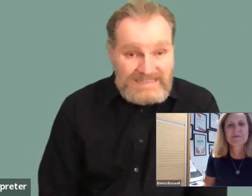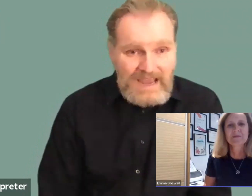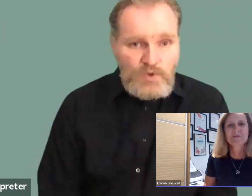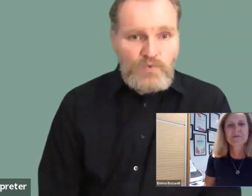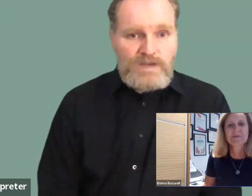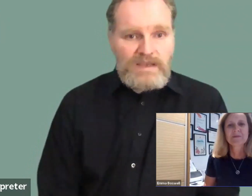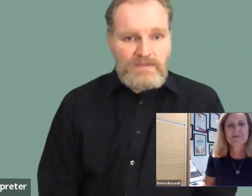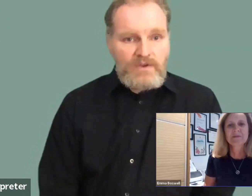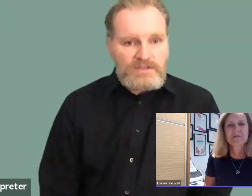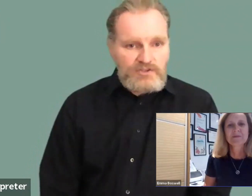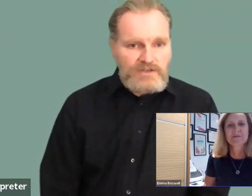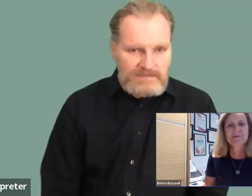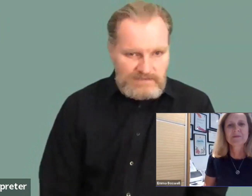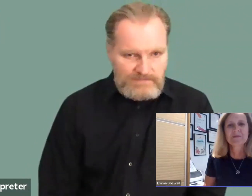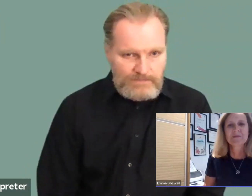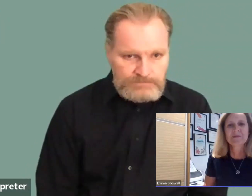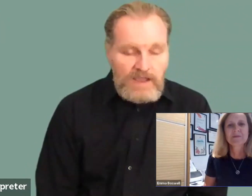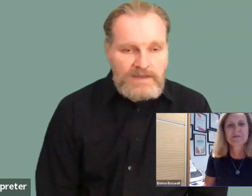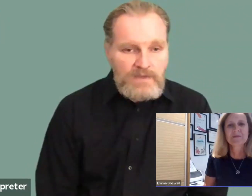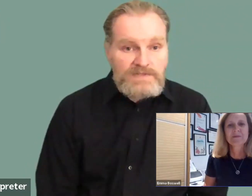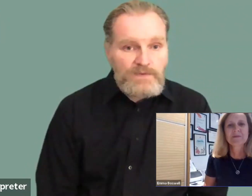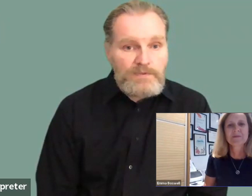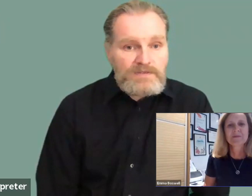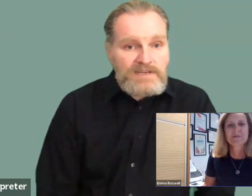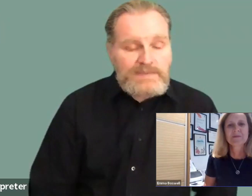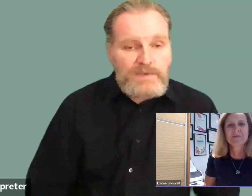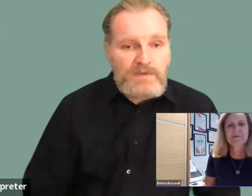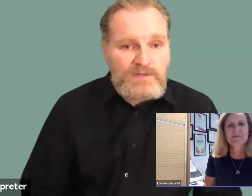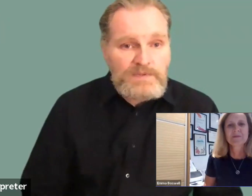that's how unique the condition is. And I know this from personal experience,